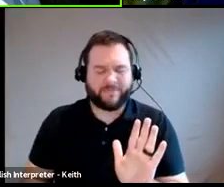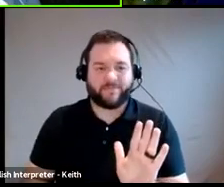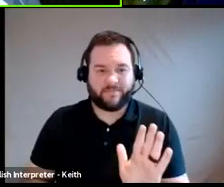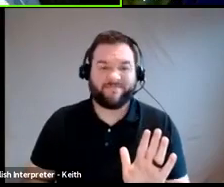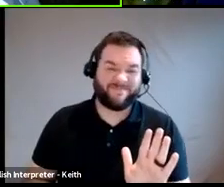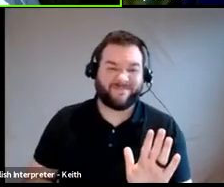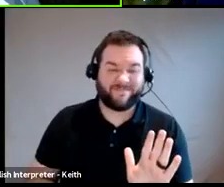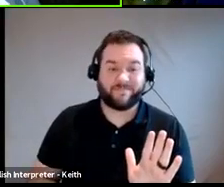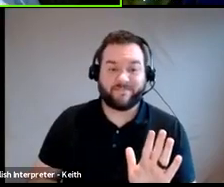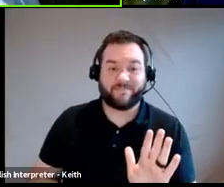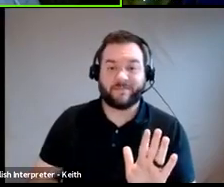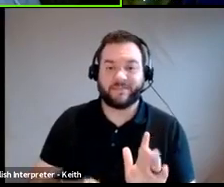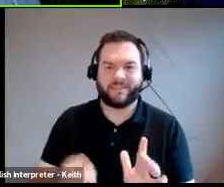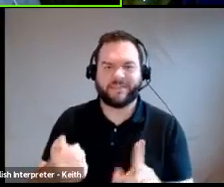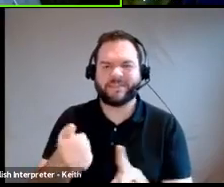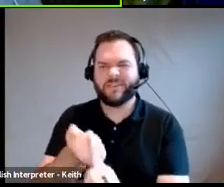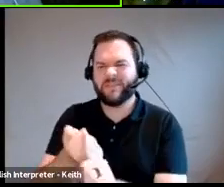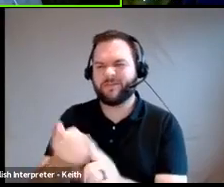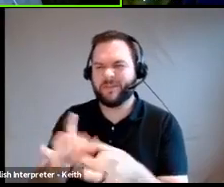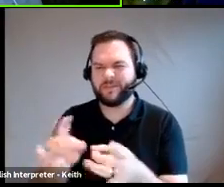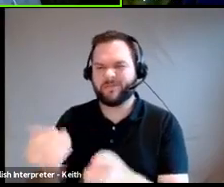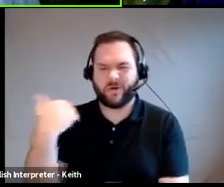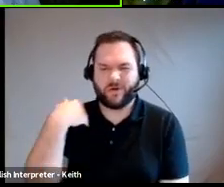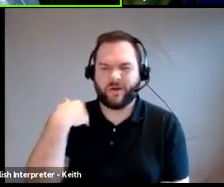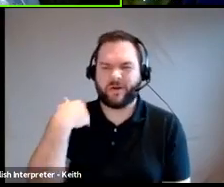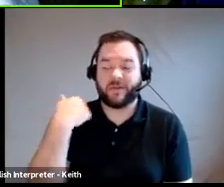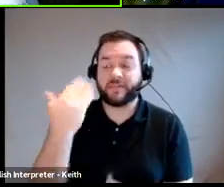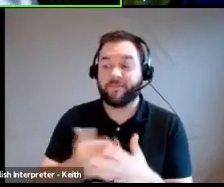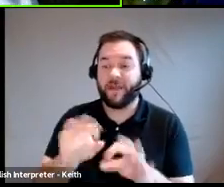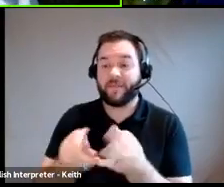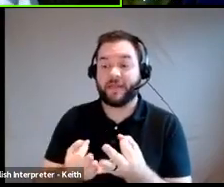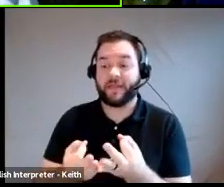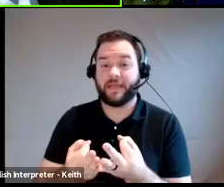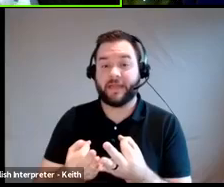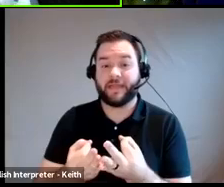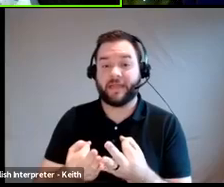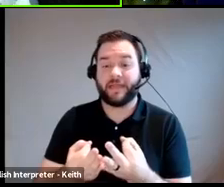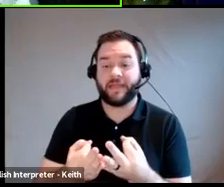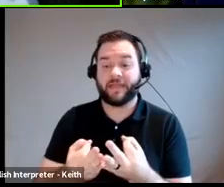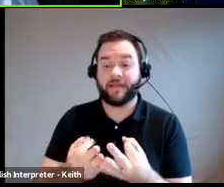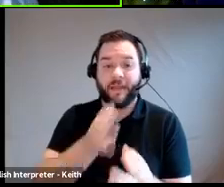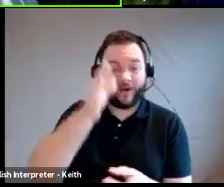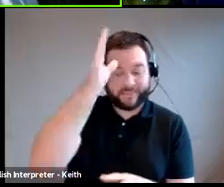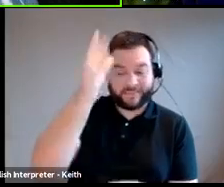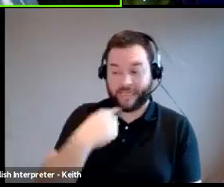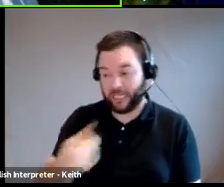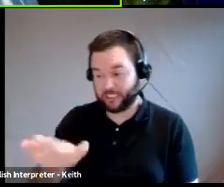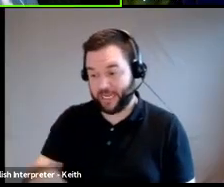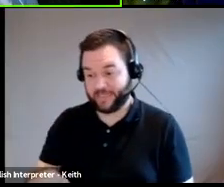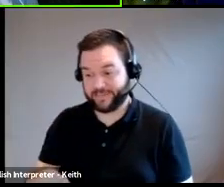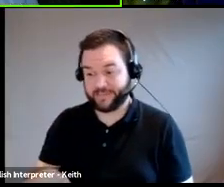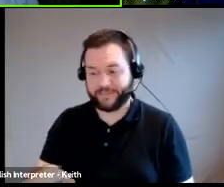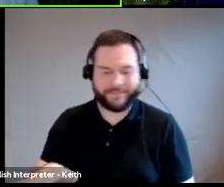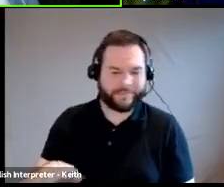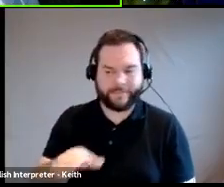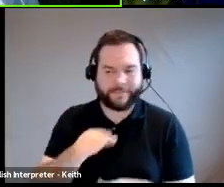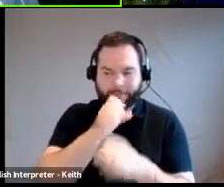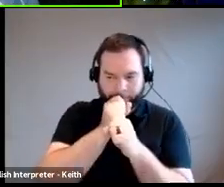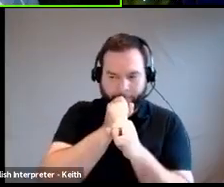their child, and you their child, and you talk to this earlier about how this earlier about how you know some this earlier about how you know some families don't even tell her child what their diagnosis